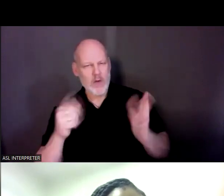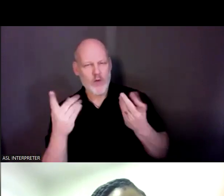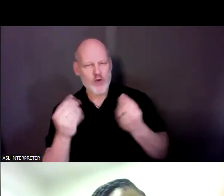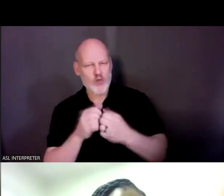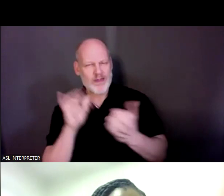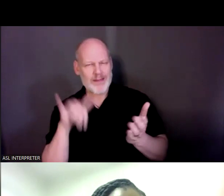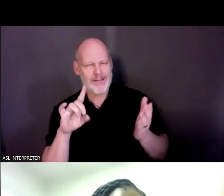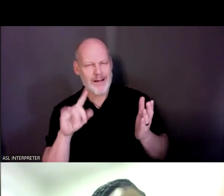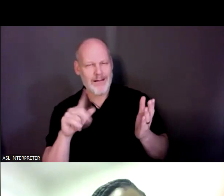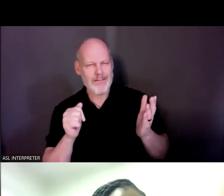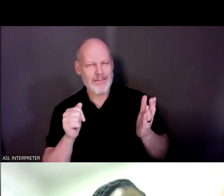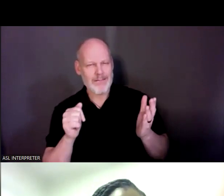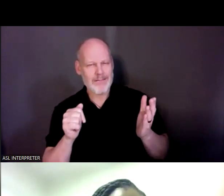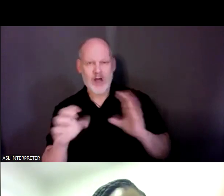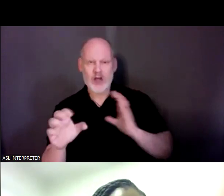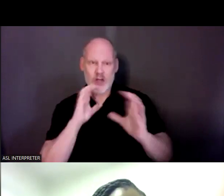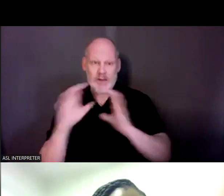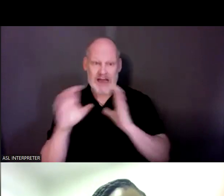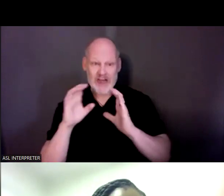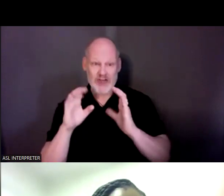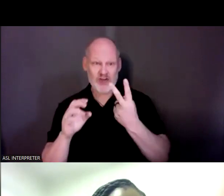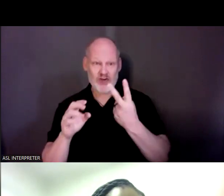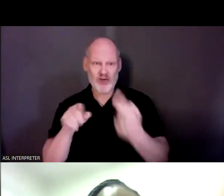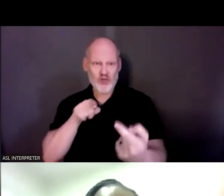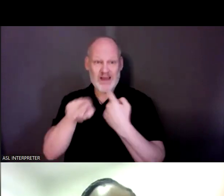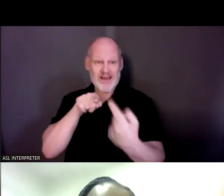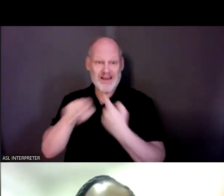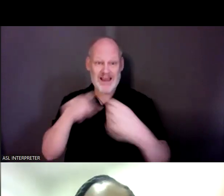the communication two-way communication with the families and Scholars is huge